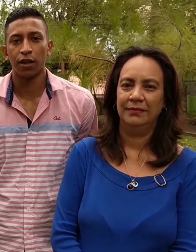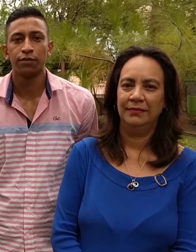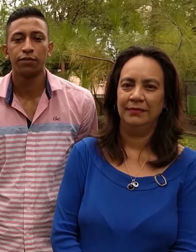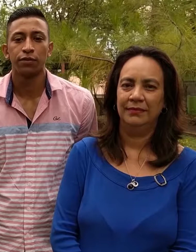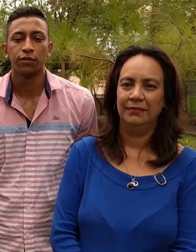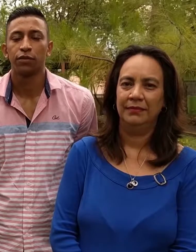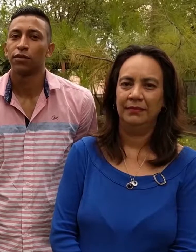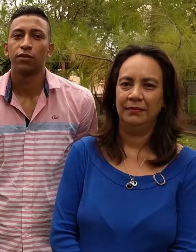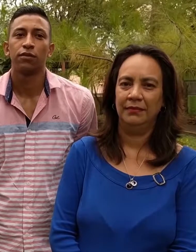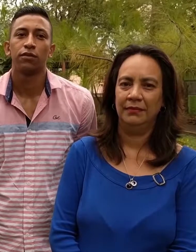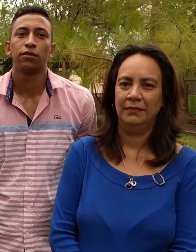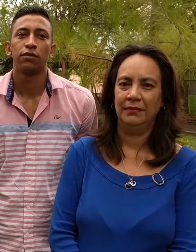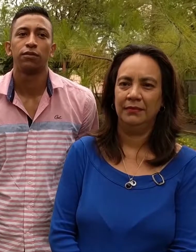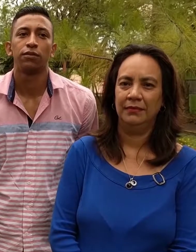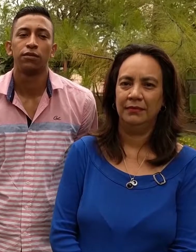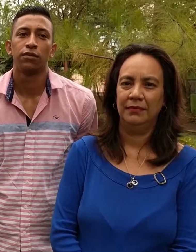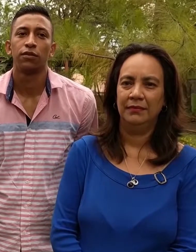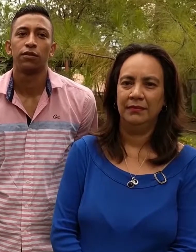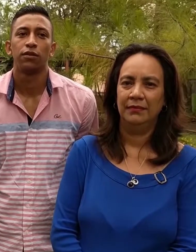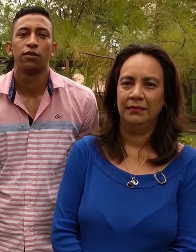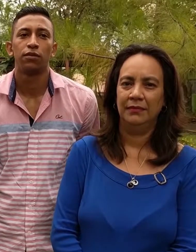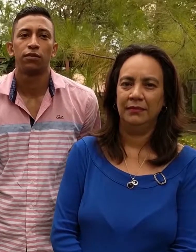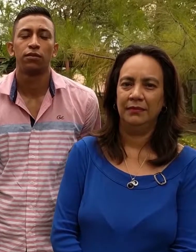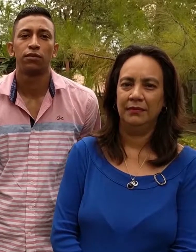My name is Octavio. And I study renewable energy at ..